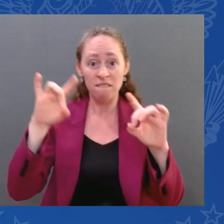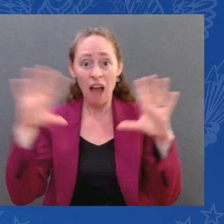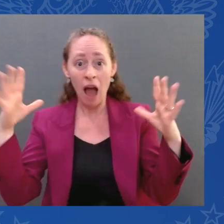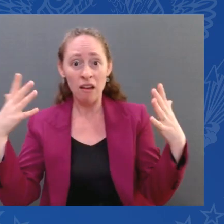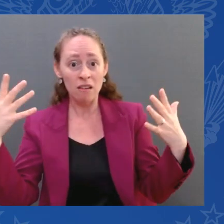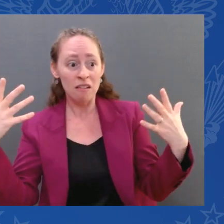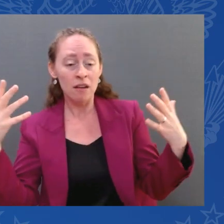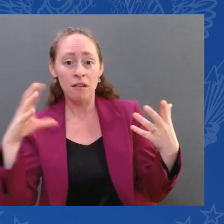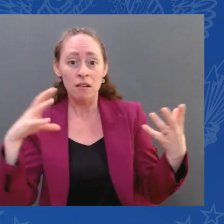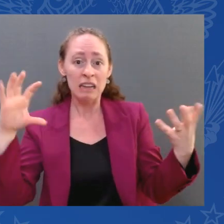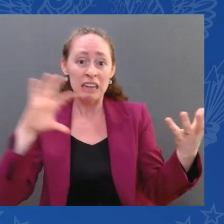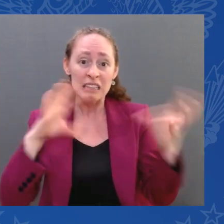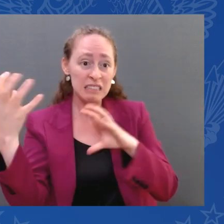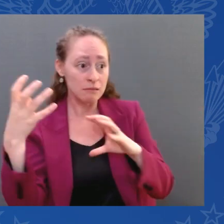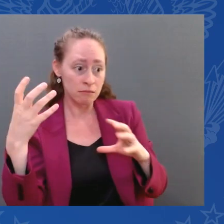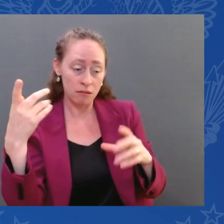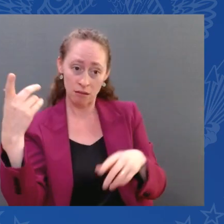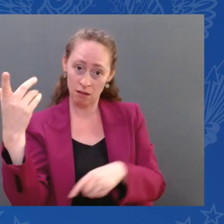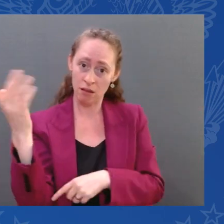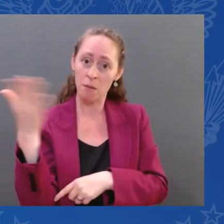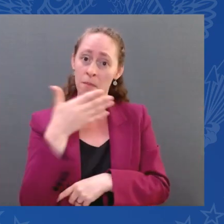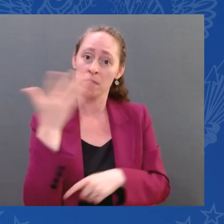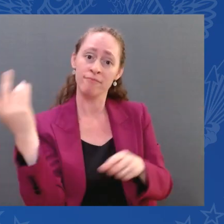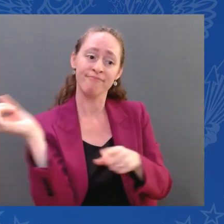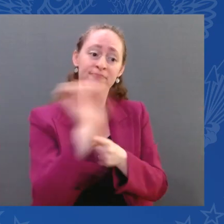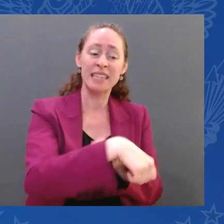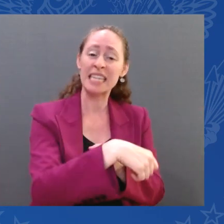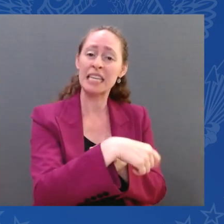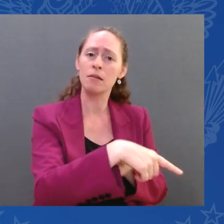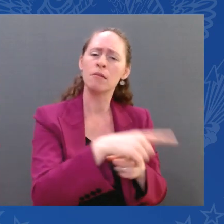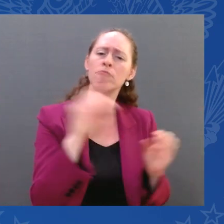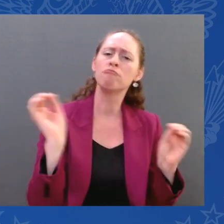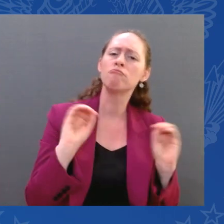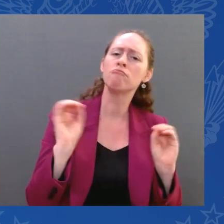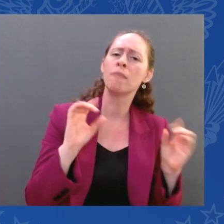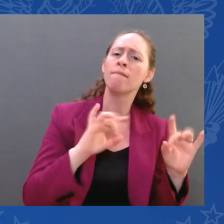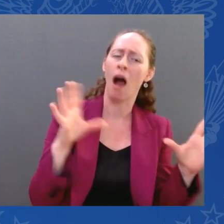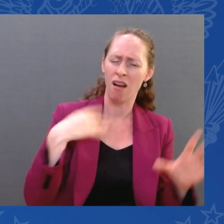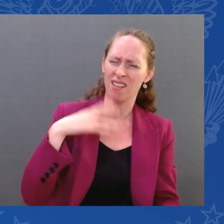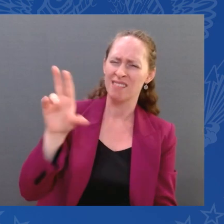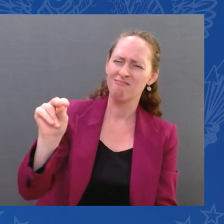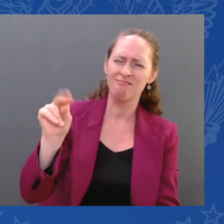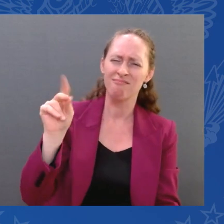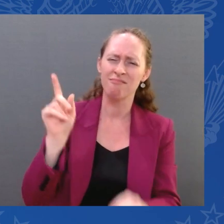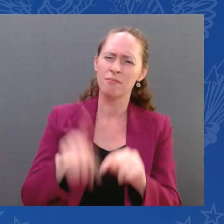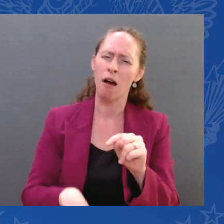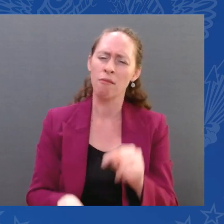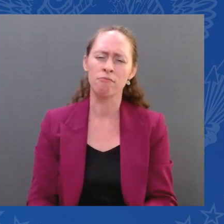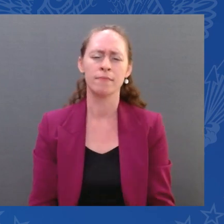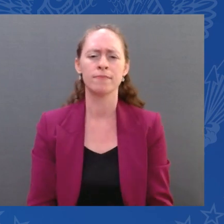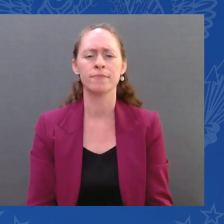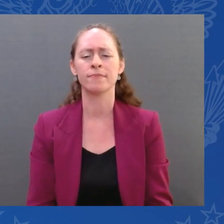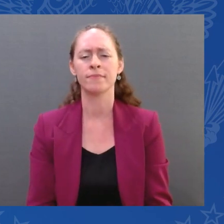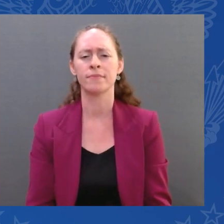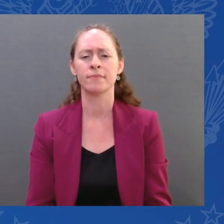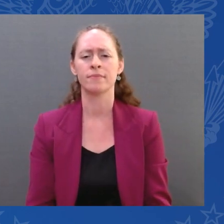Unmistakable courage and unshakable courage and leadership. Diane Nash shaped some of the most important civil rights efforts in American history.